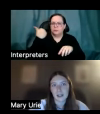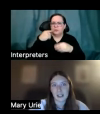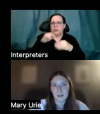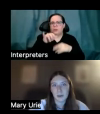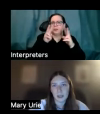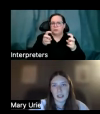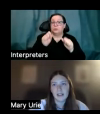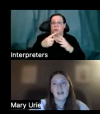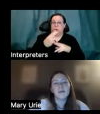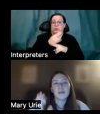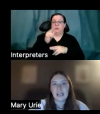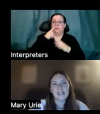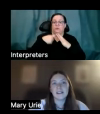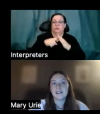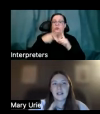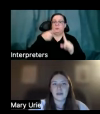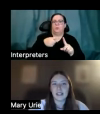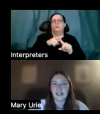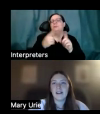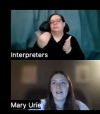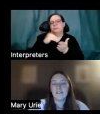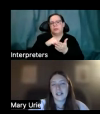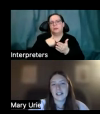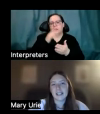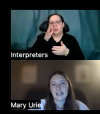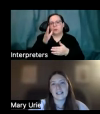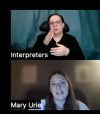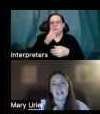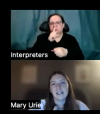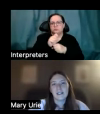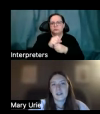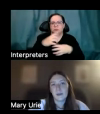starting point. But again, I would make it very concise, two